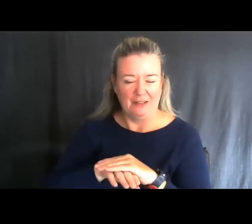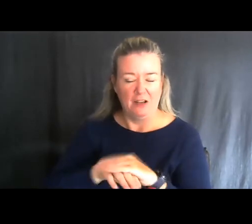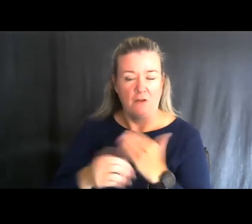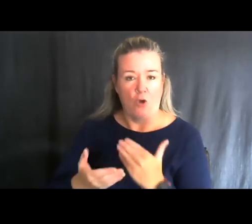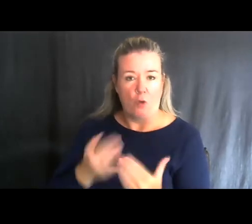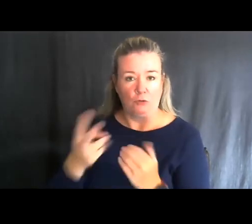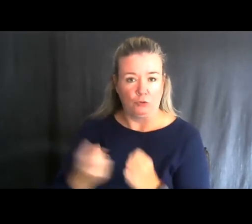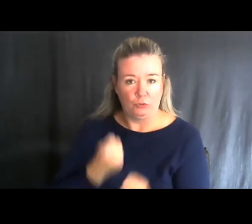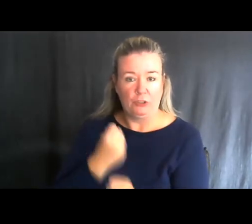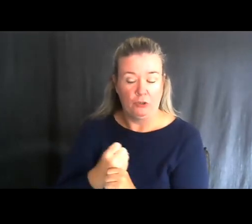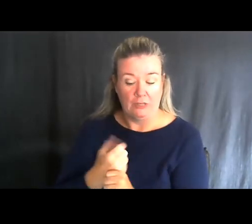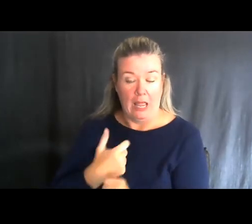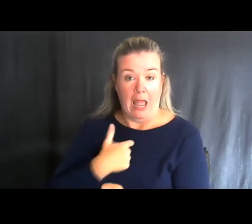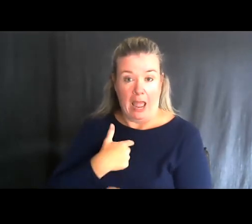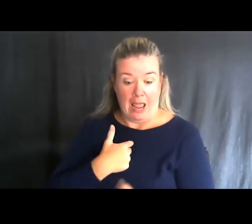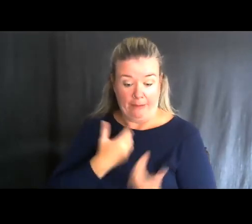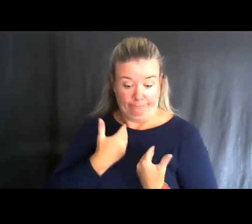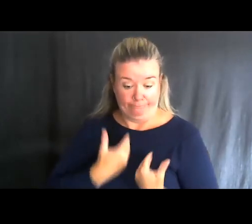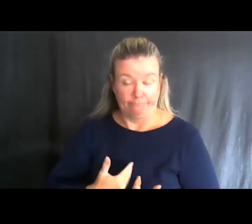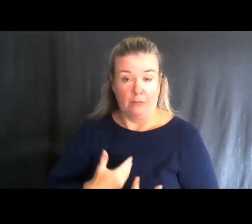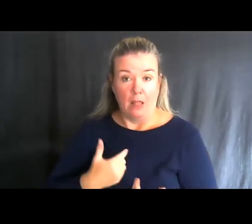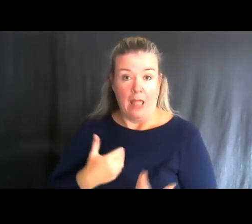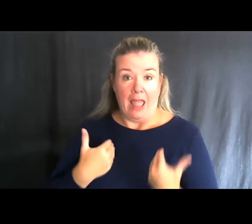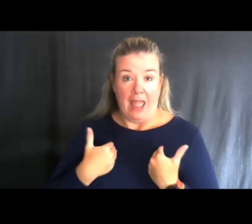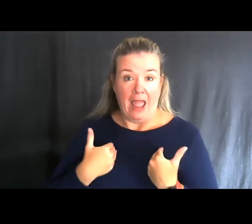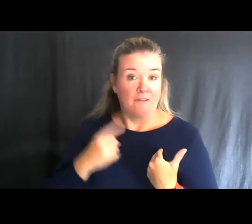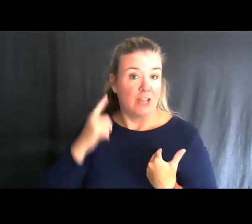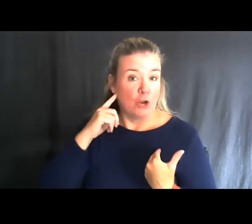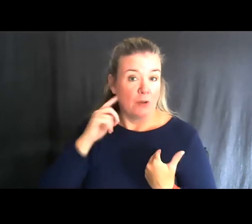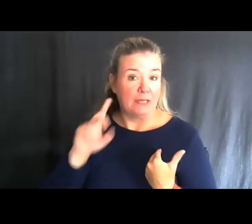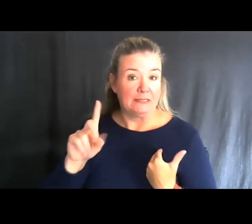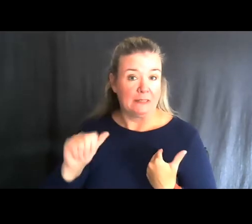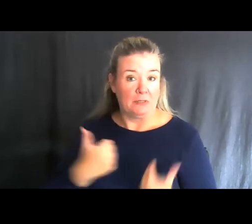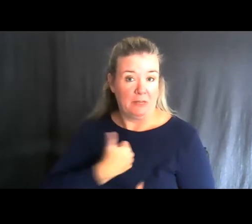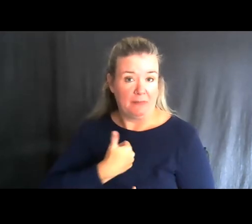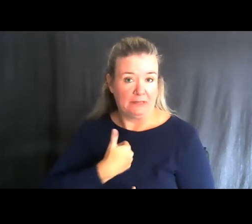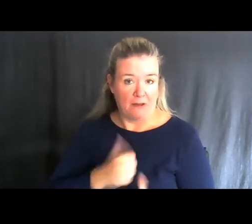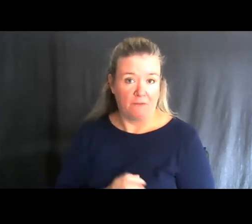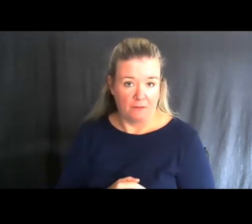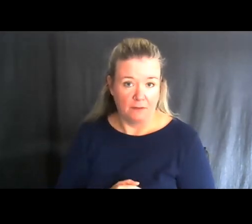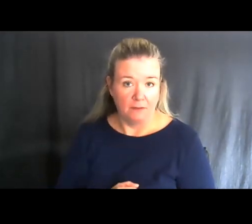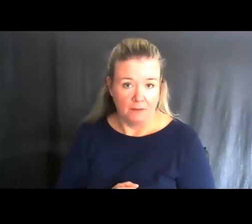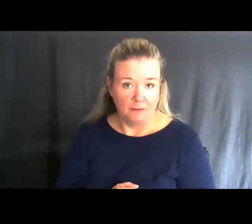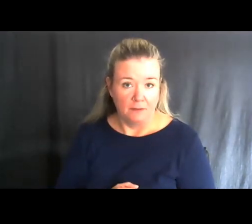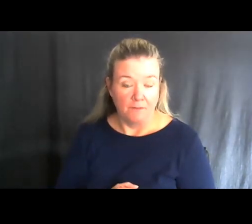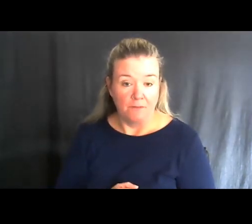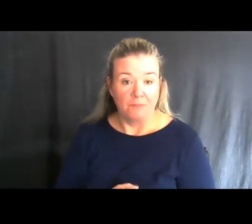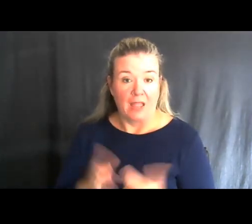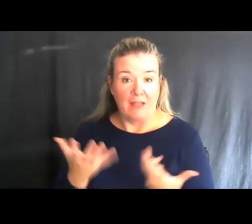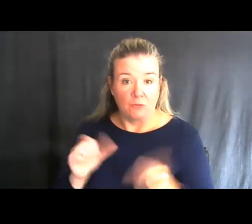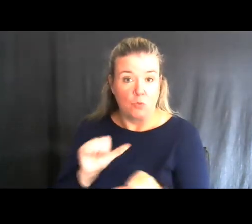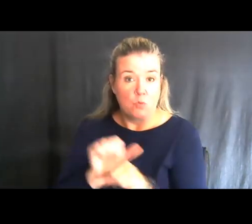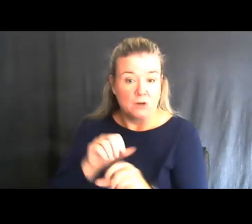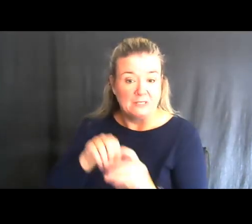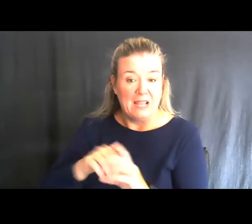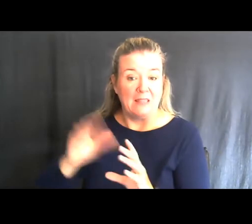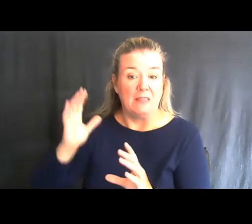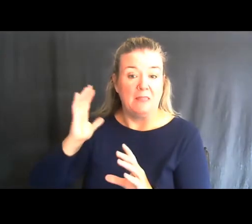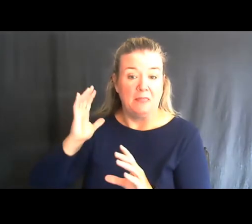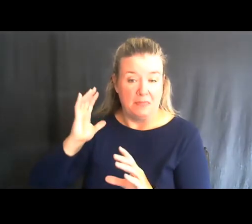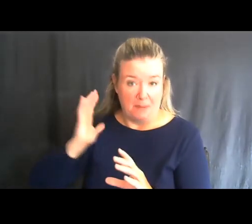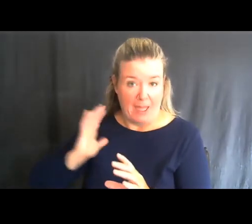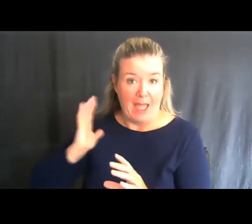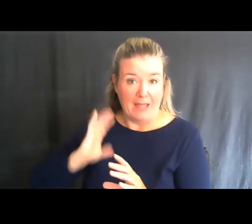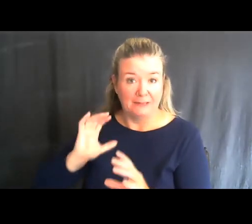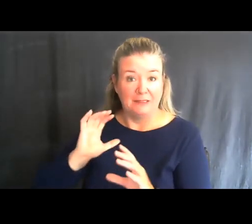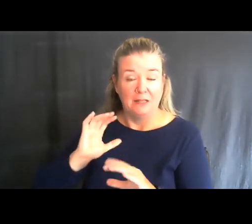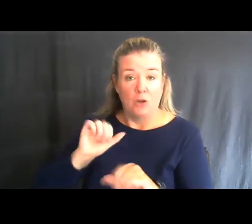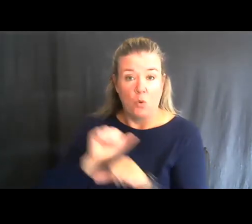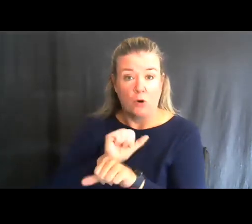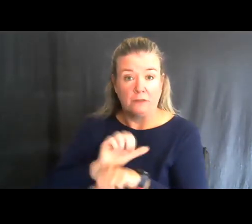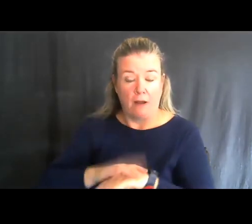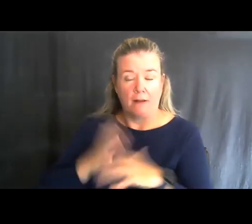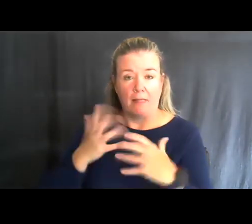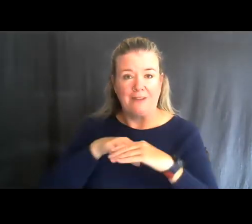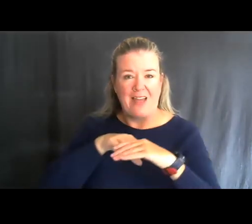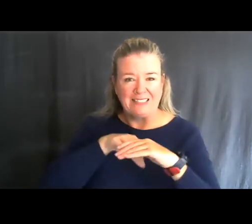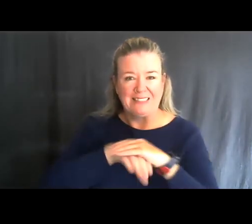I personally have a hearing disability and I have worked in the past on a lot of accessibility